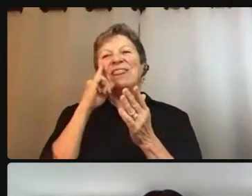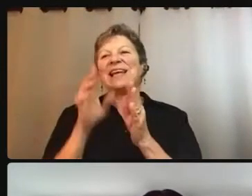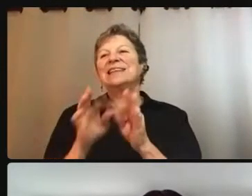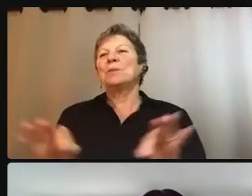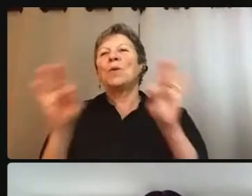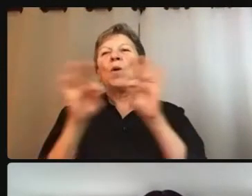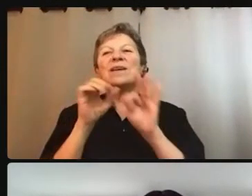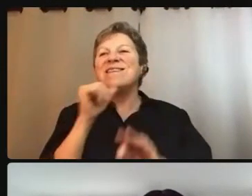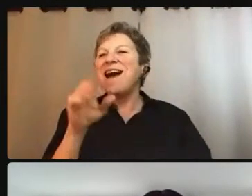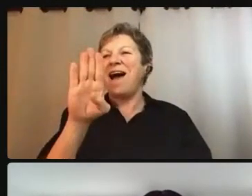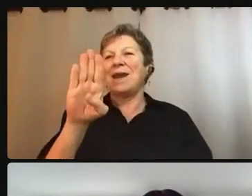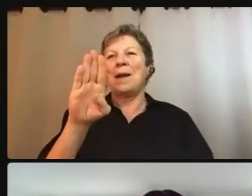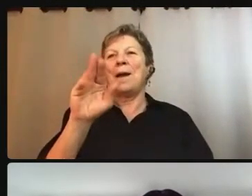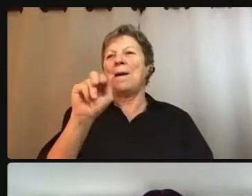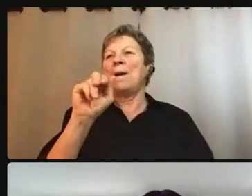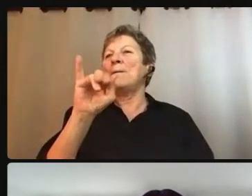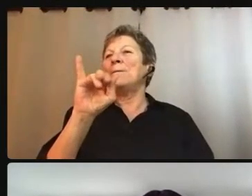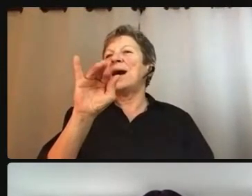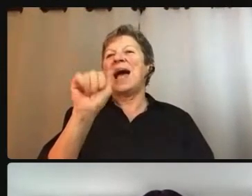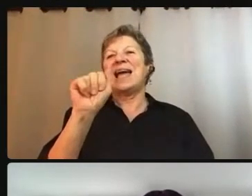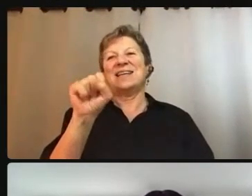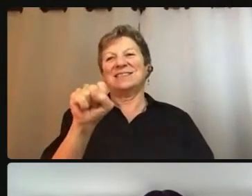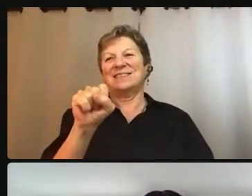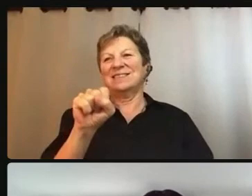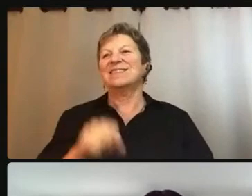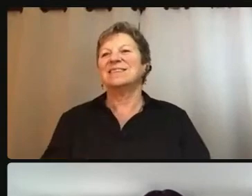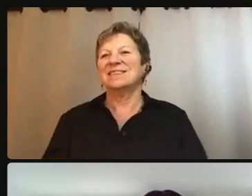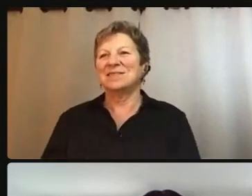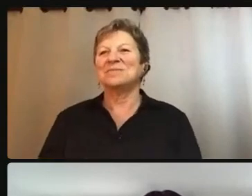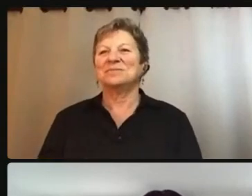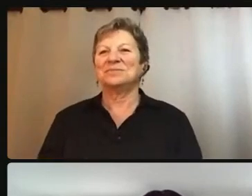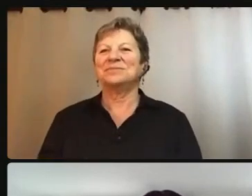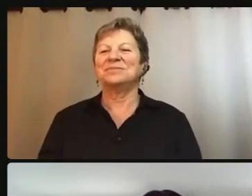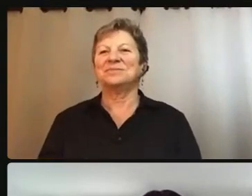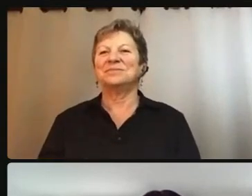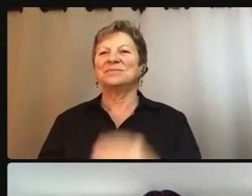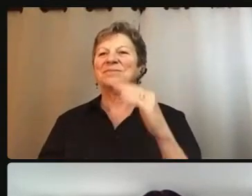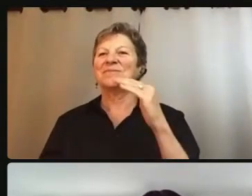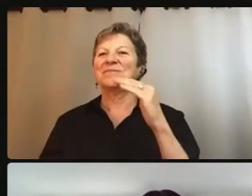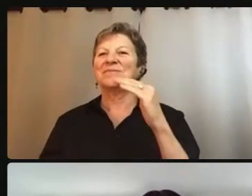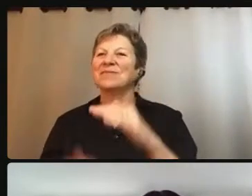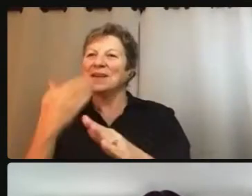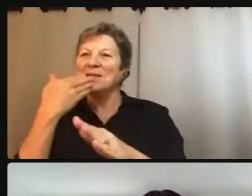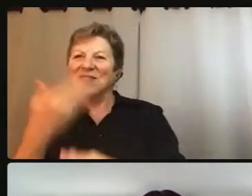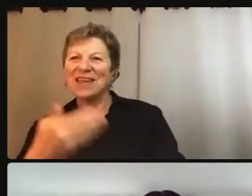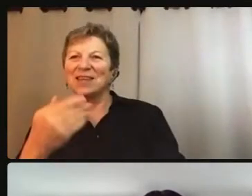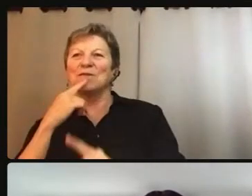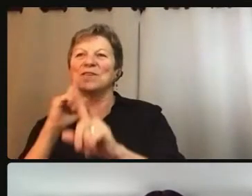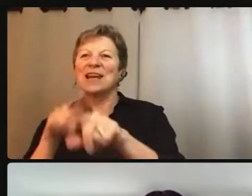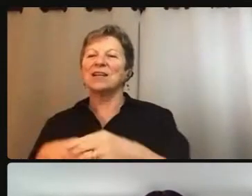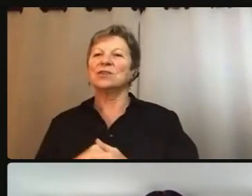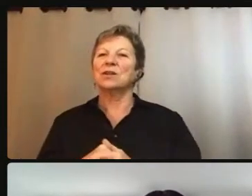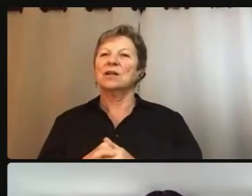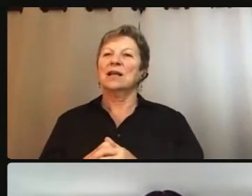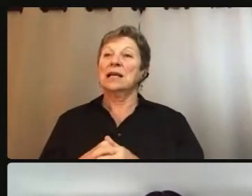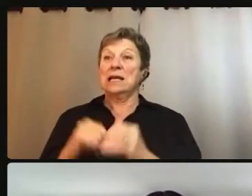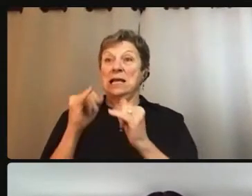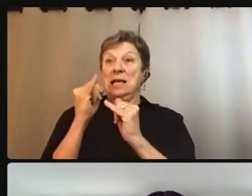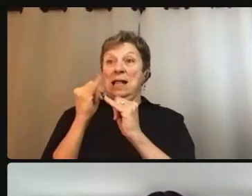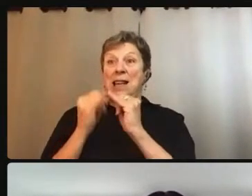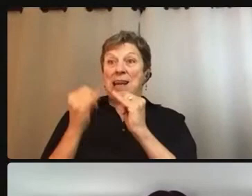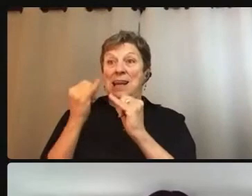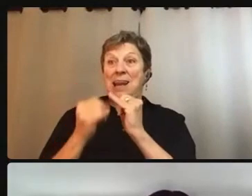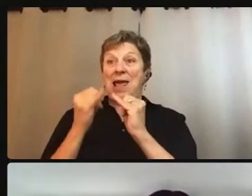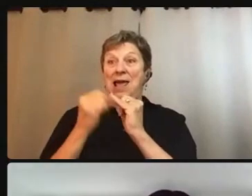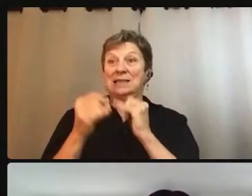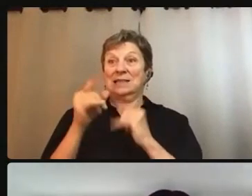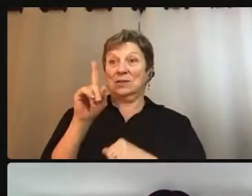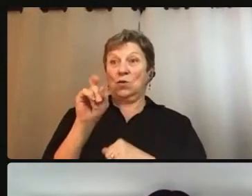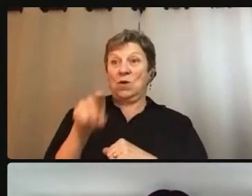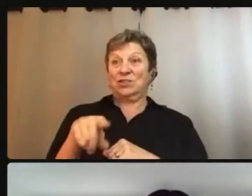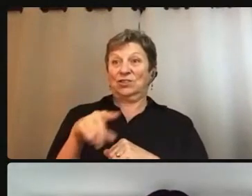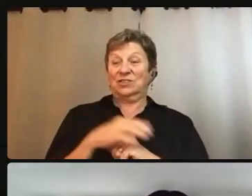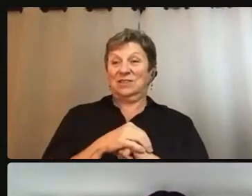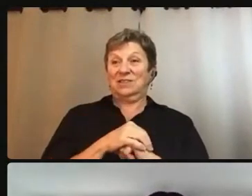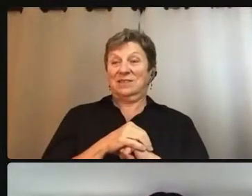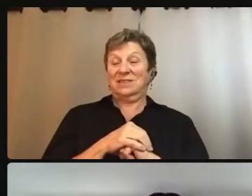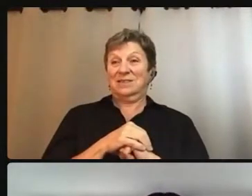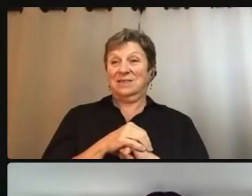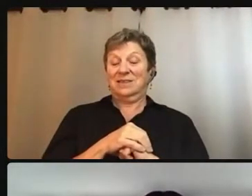HARD WHEN IT'S TO IMPLEMENT ANY